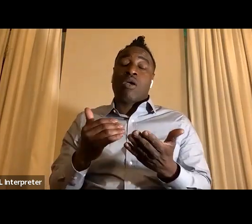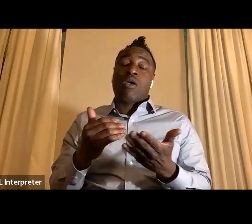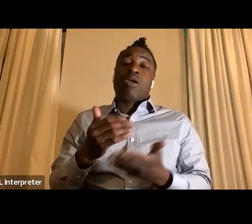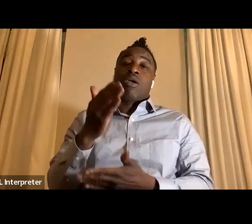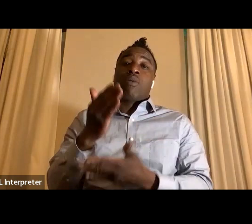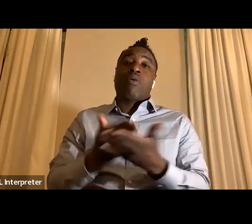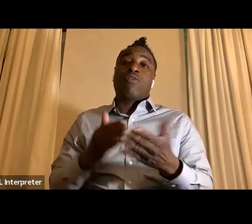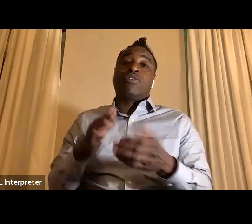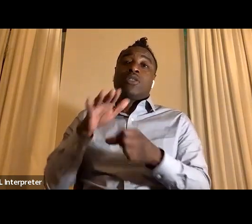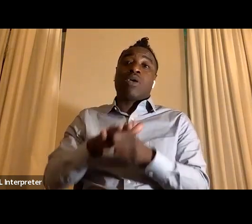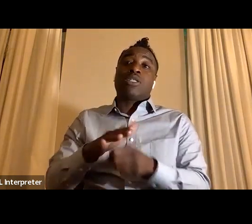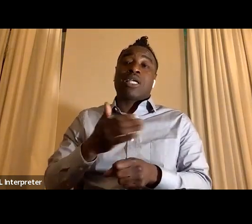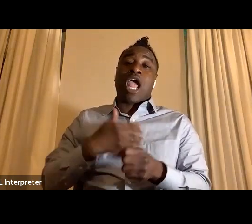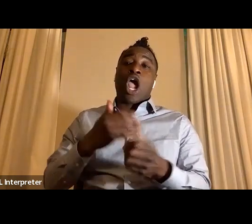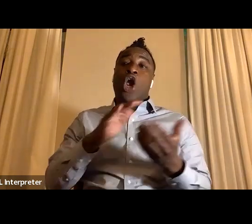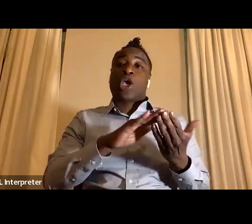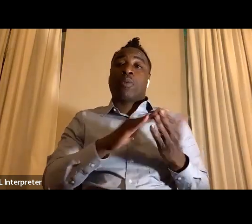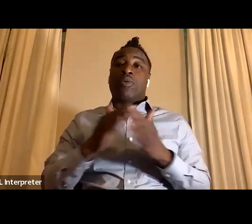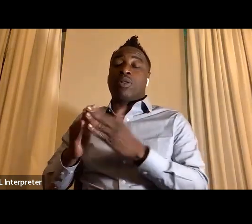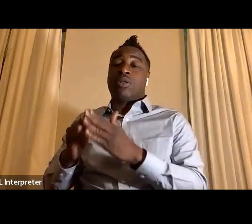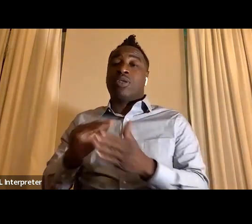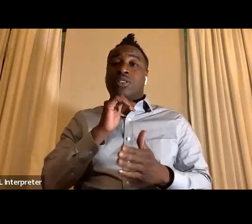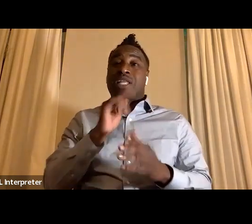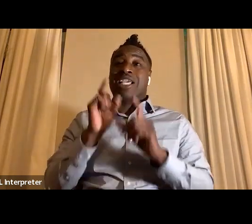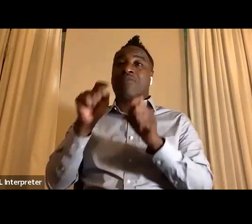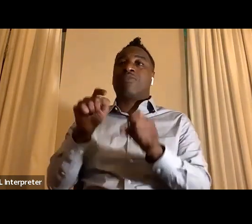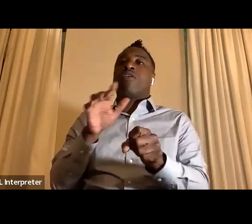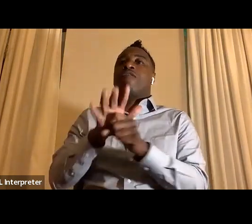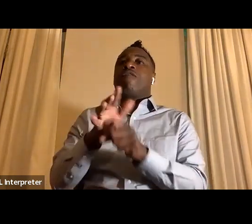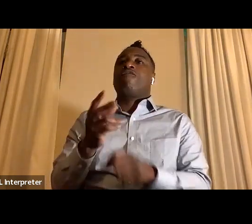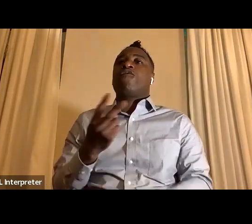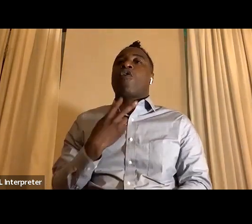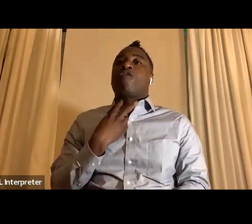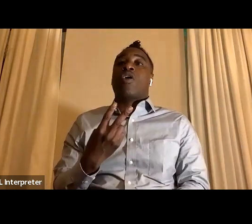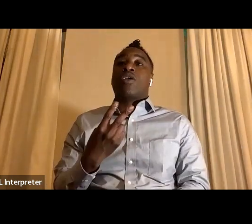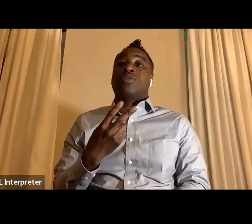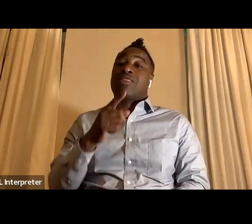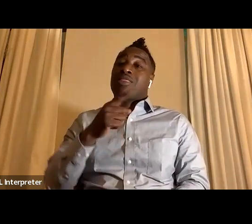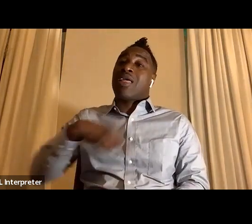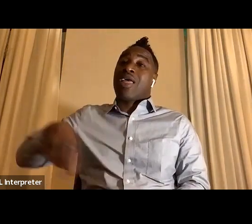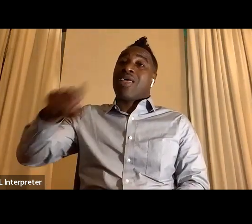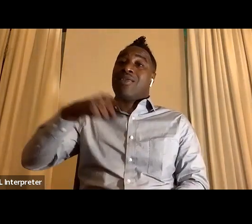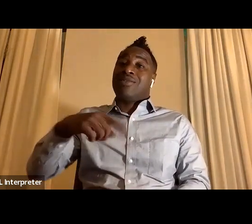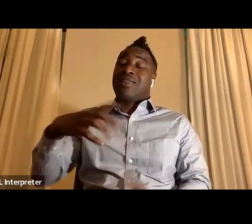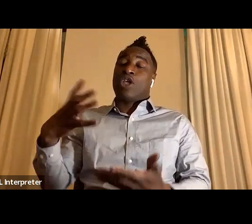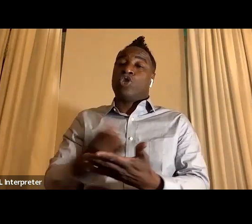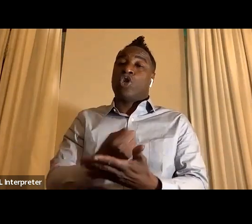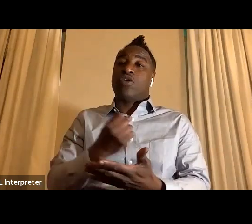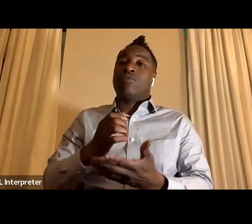and not give them the full range of voice that they deserve. So including a the two pieces there also,